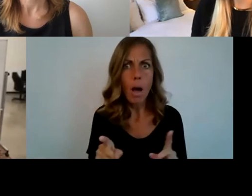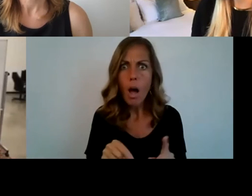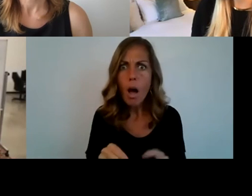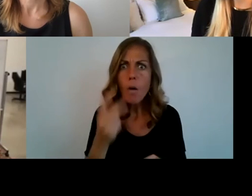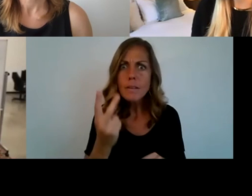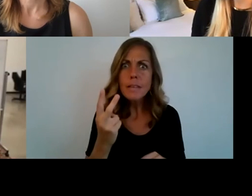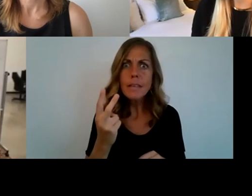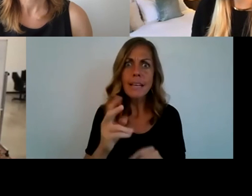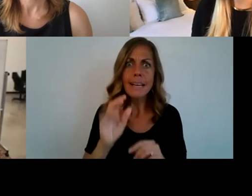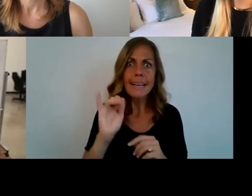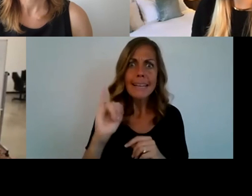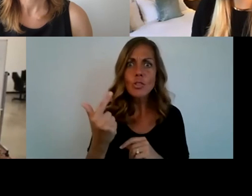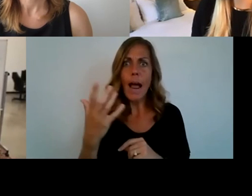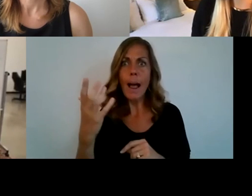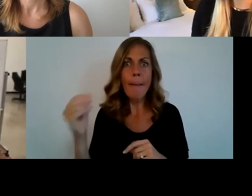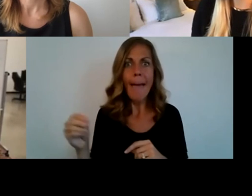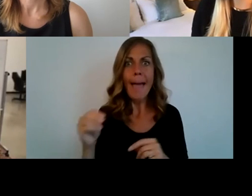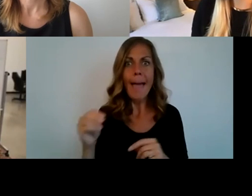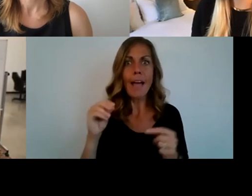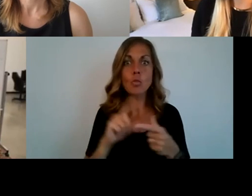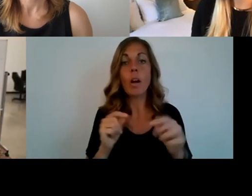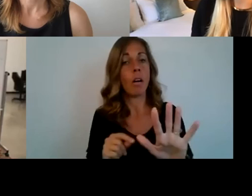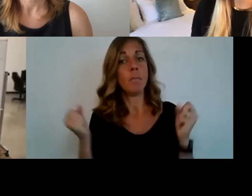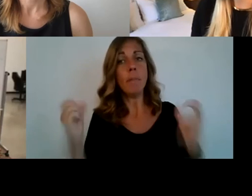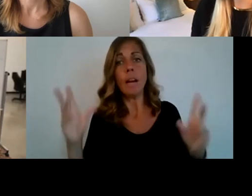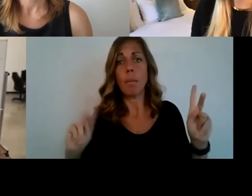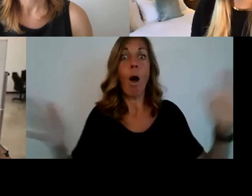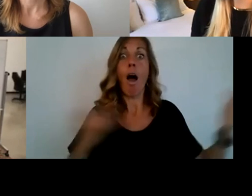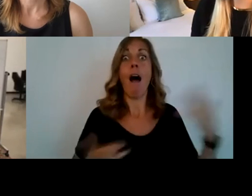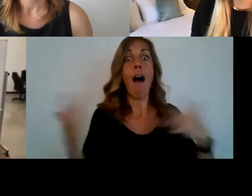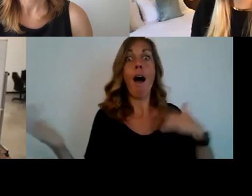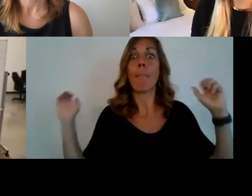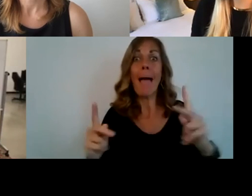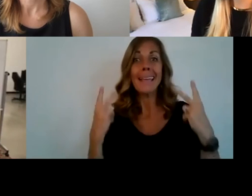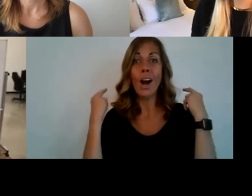are, myself included, to get back to a barber or a salon. She knew there was a strong demand.